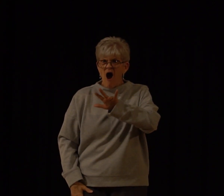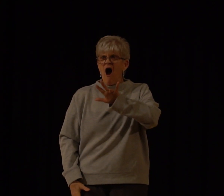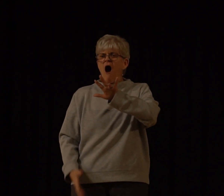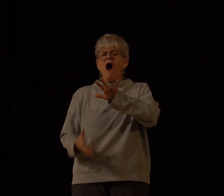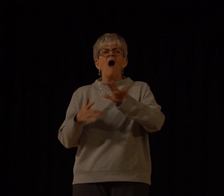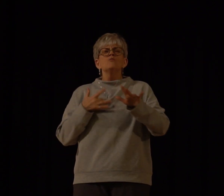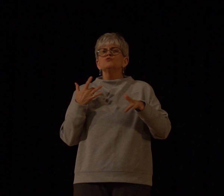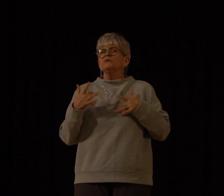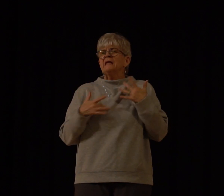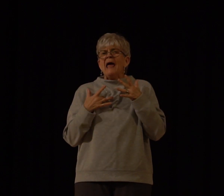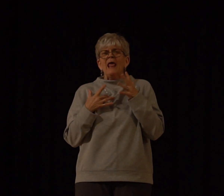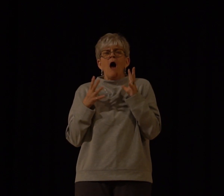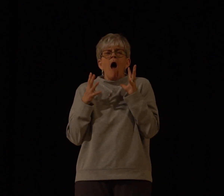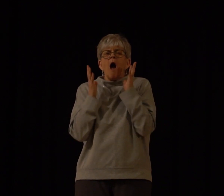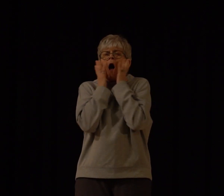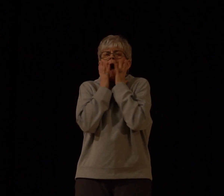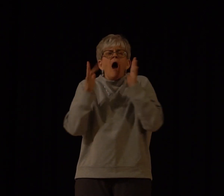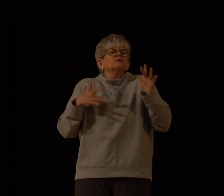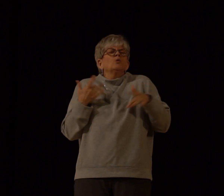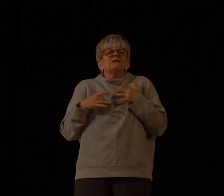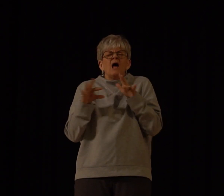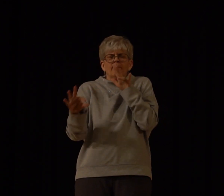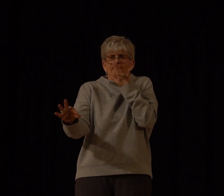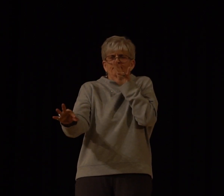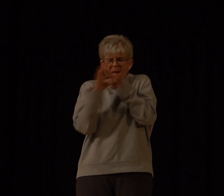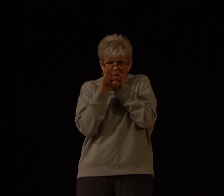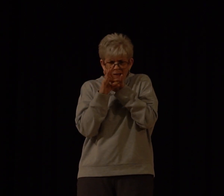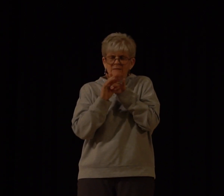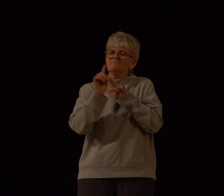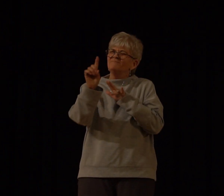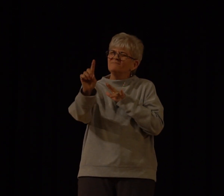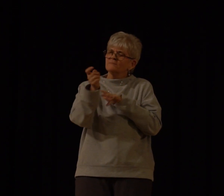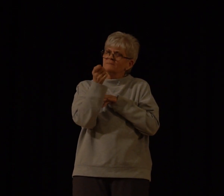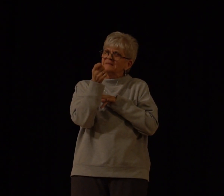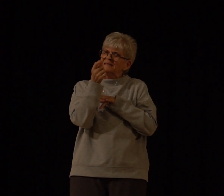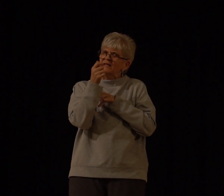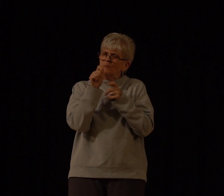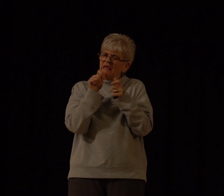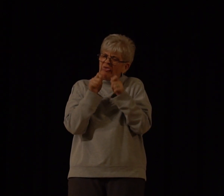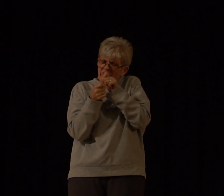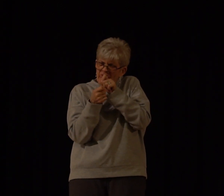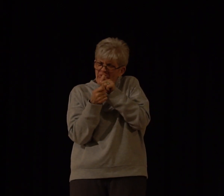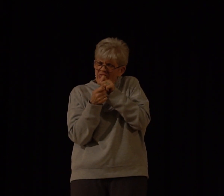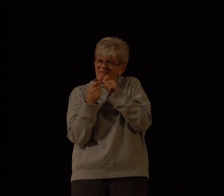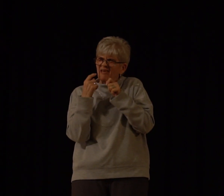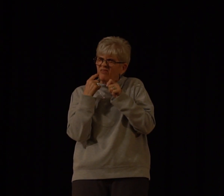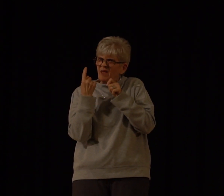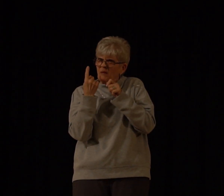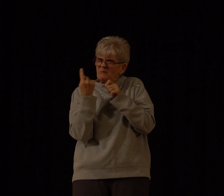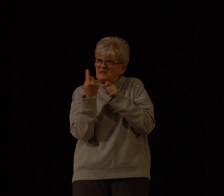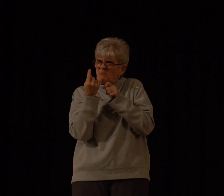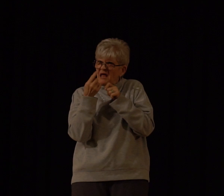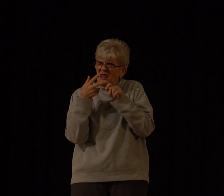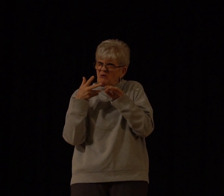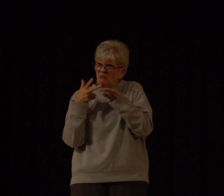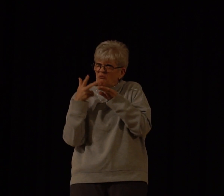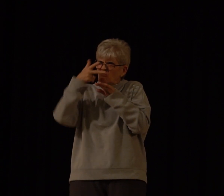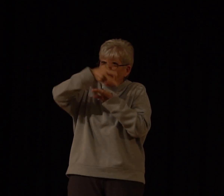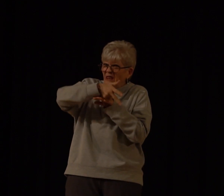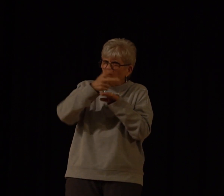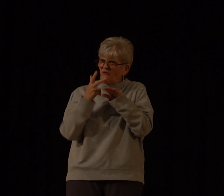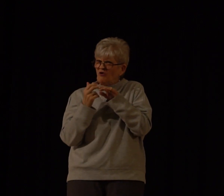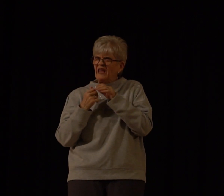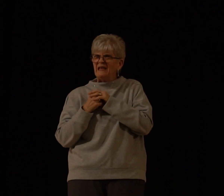with my ring. I was so excited to be reunited with my ring. It was a little skewed because